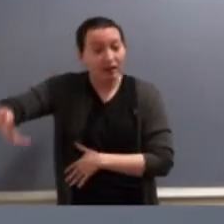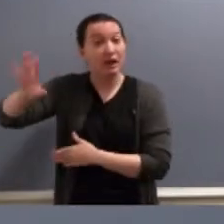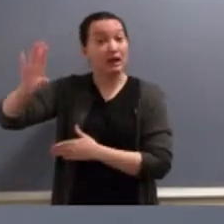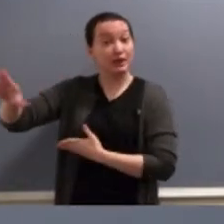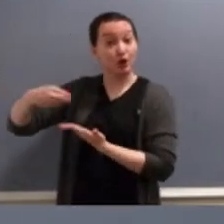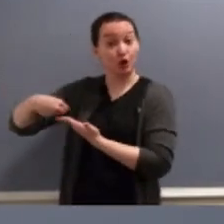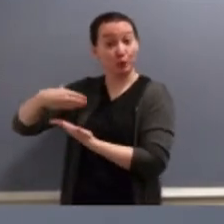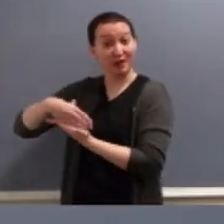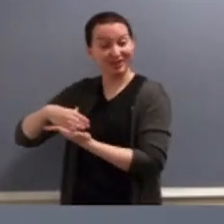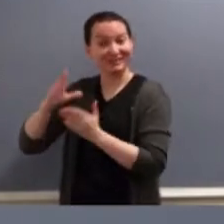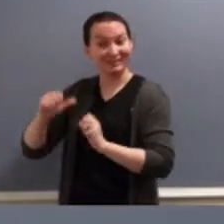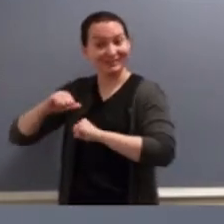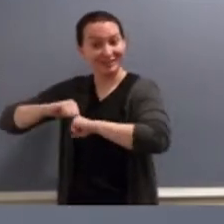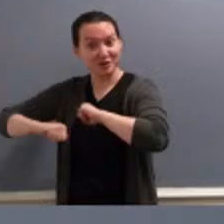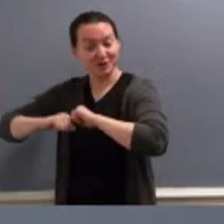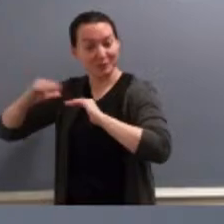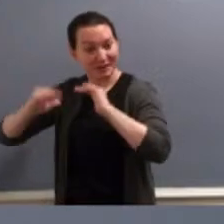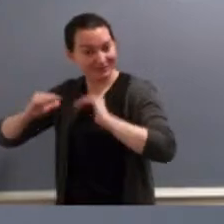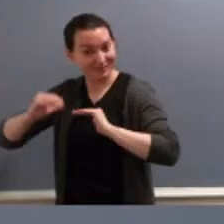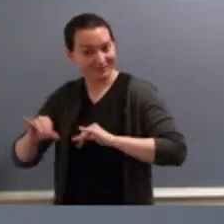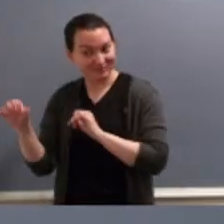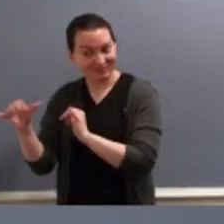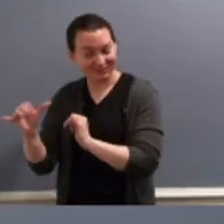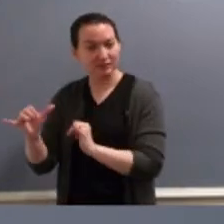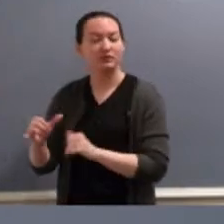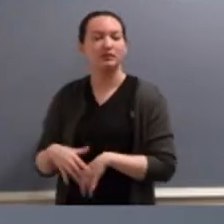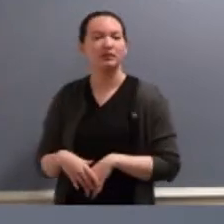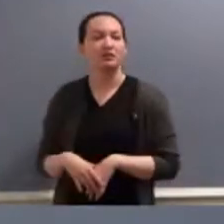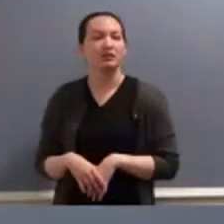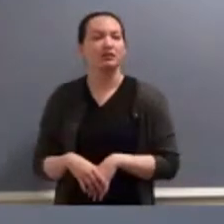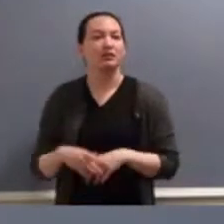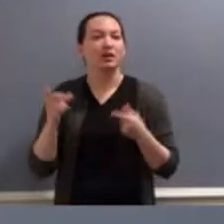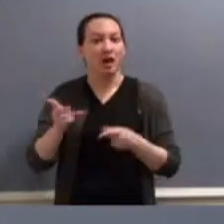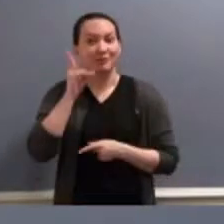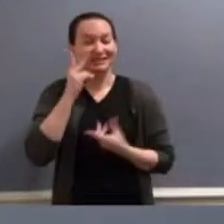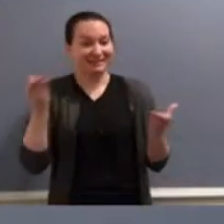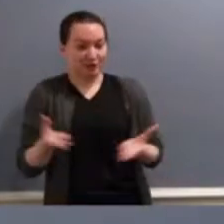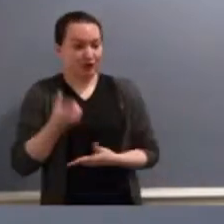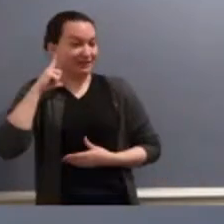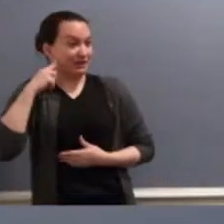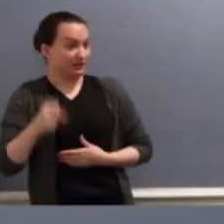can become structurally balanced we have seen even here at Silverton the bus I think was